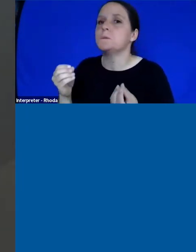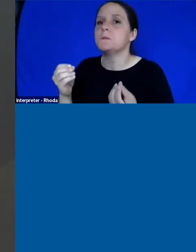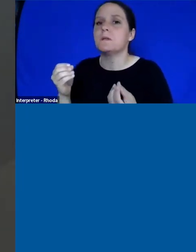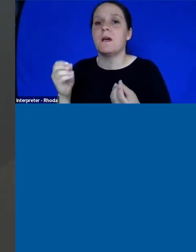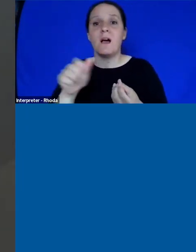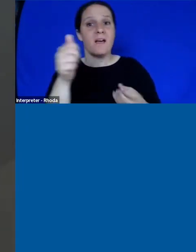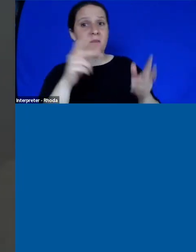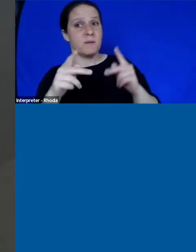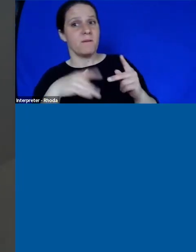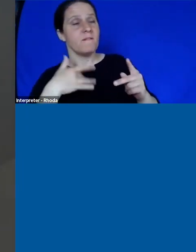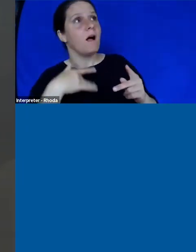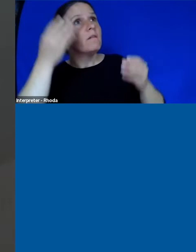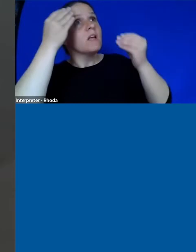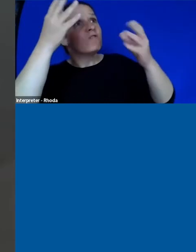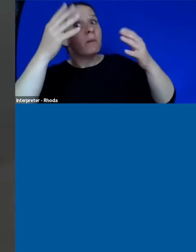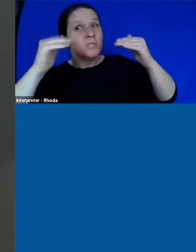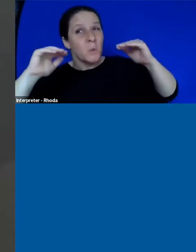We felt it was an information lack completely.